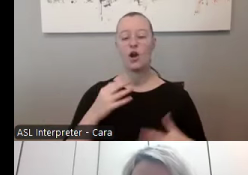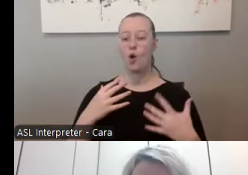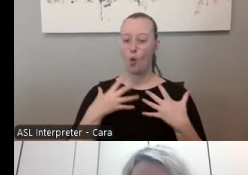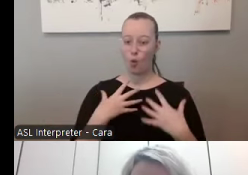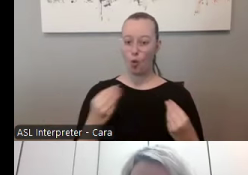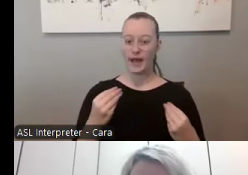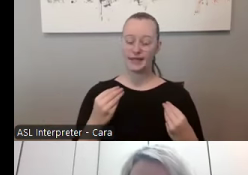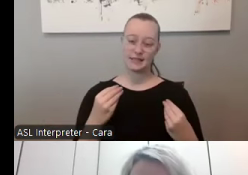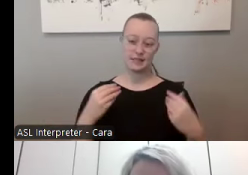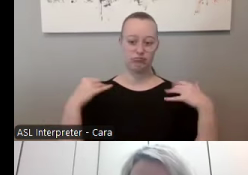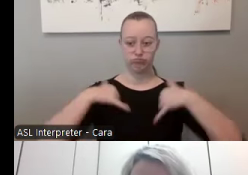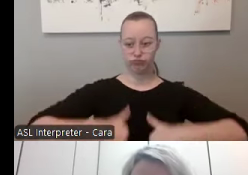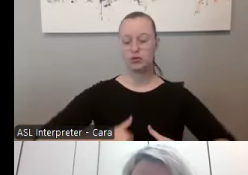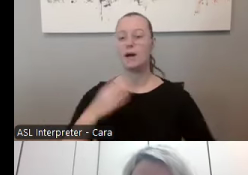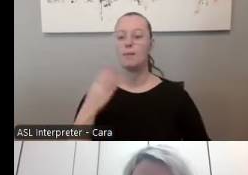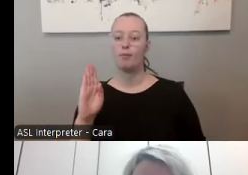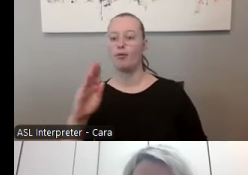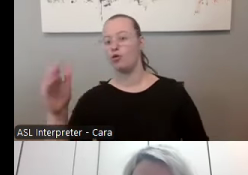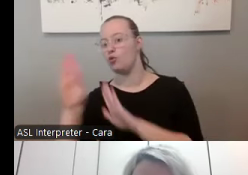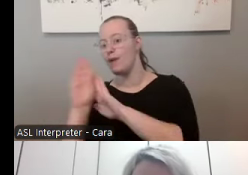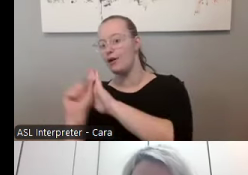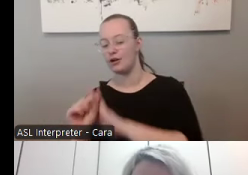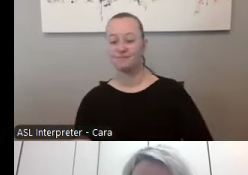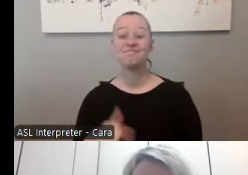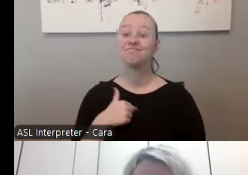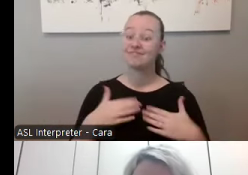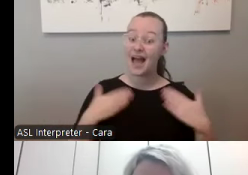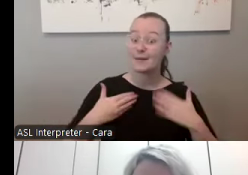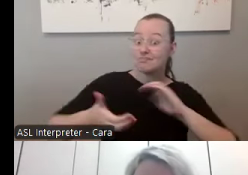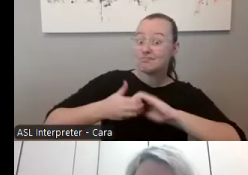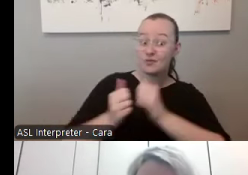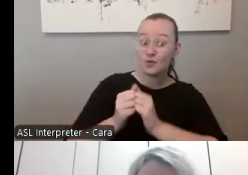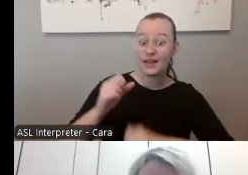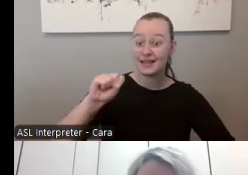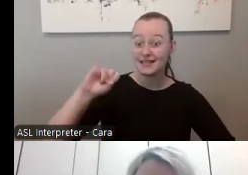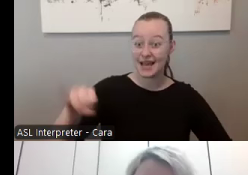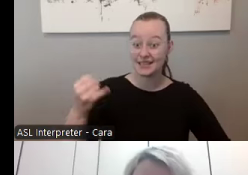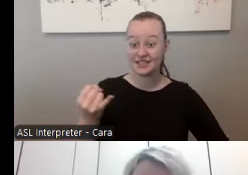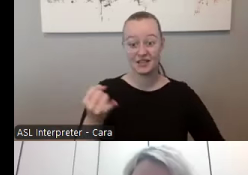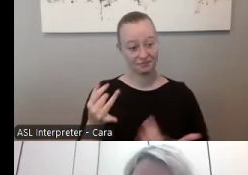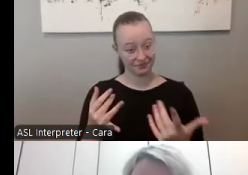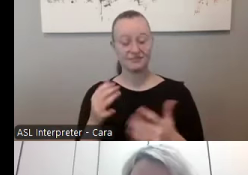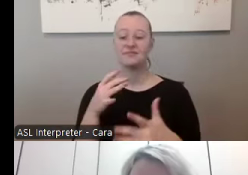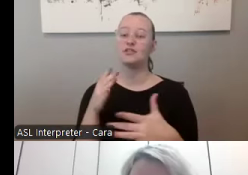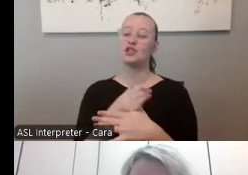I'm delighted to be teaming up with Doctor Sara Jane Glynn today to share with you the work that HHS and the Department of Labor